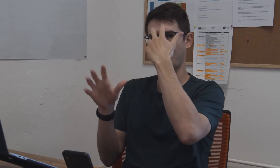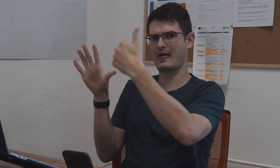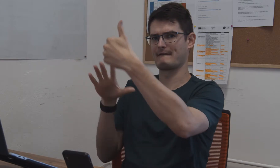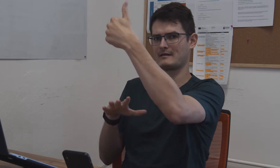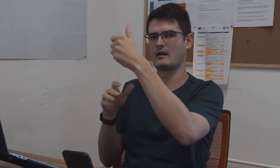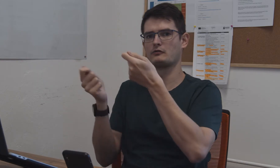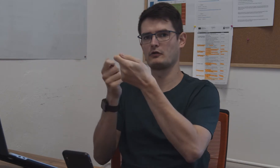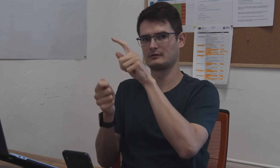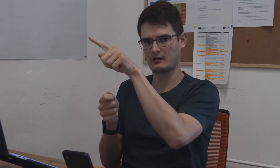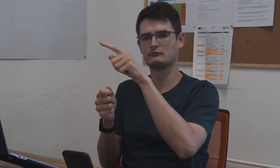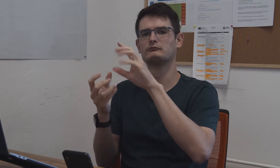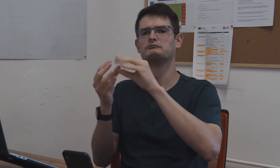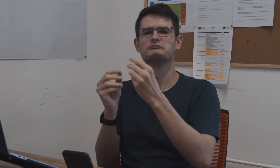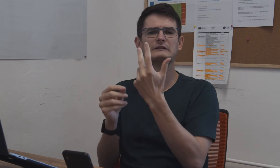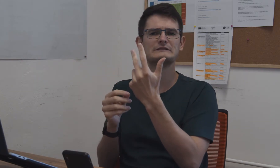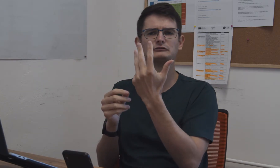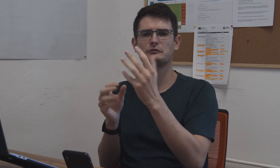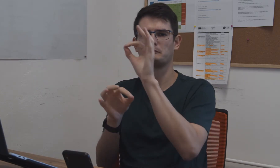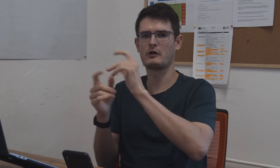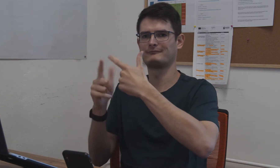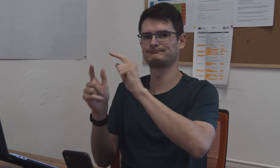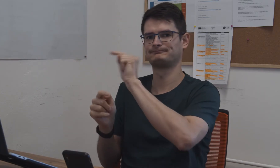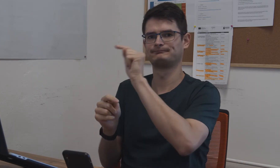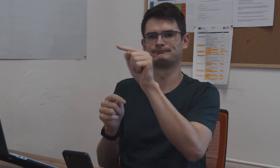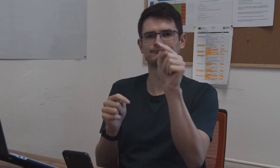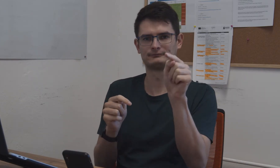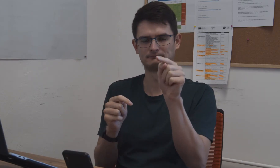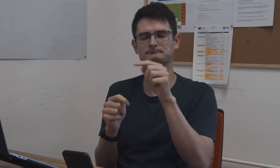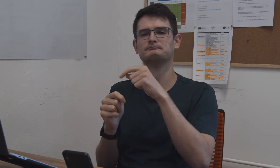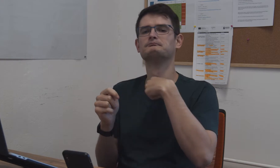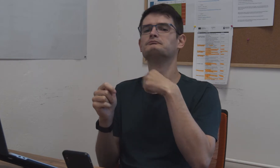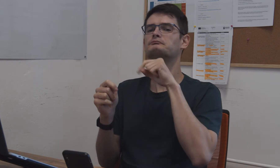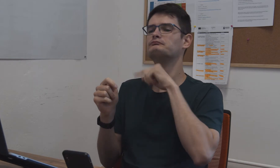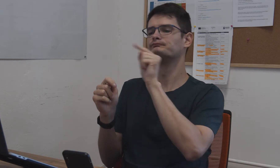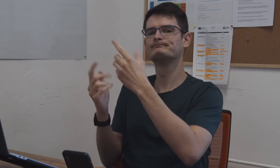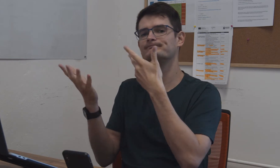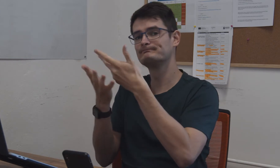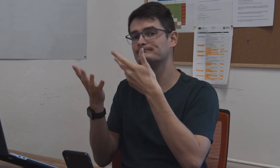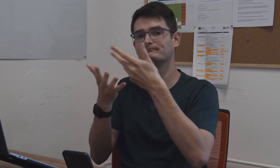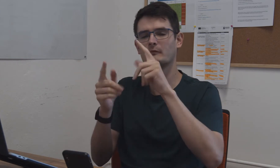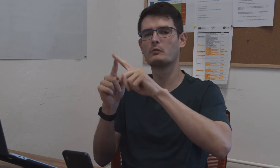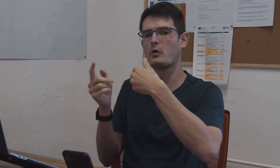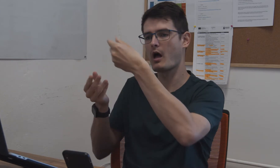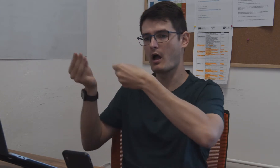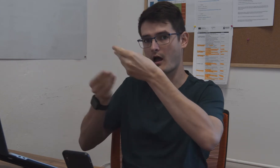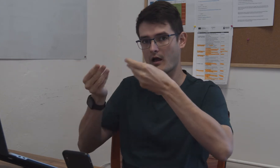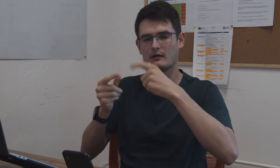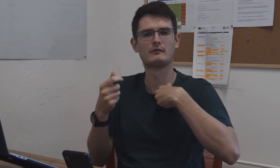Other coordinators coordinate projects, and we get involved in them. We work together, they give me tasks,